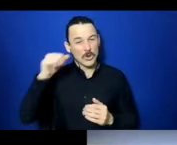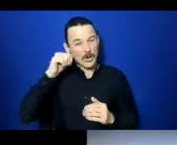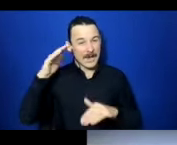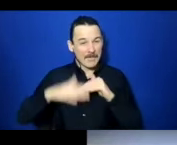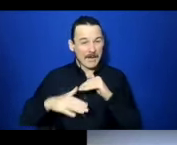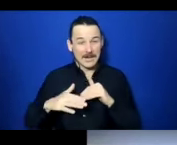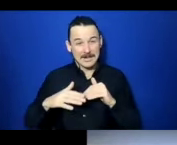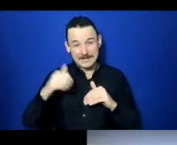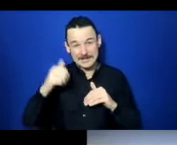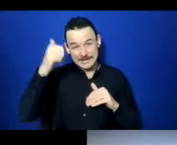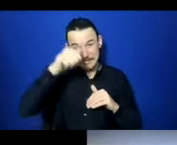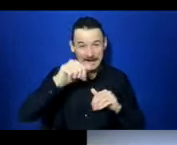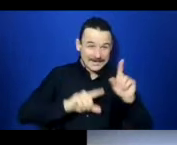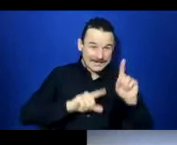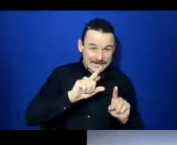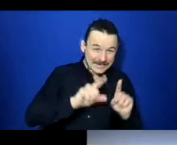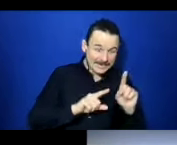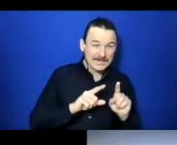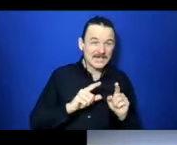Does anyone on the panel want to take tackle that one?